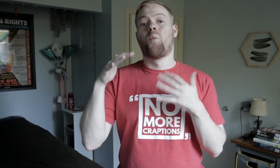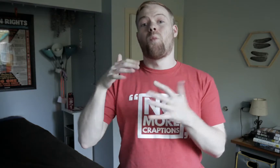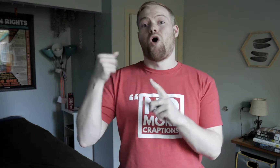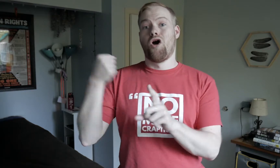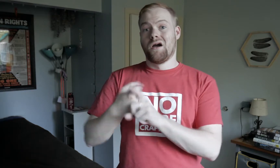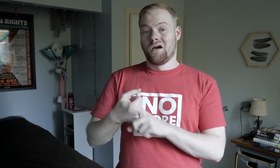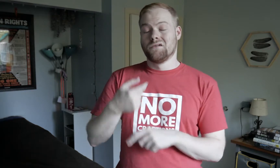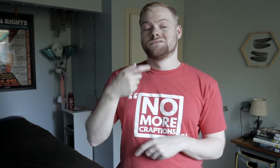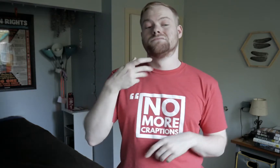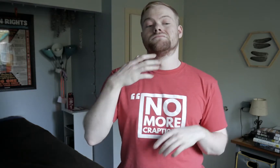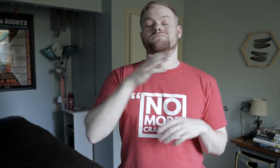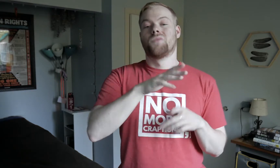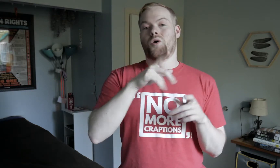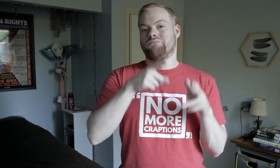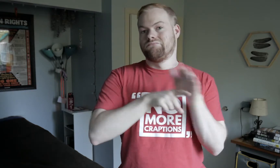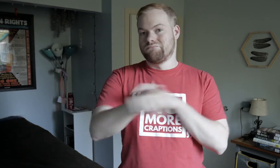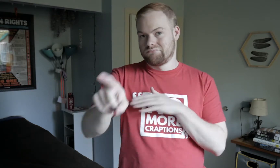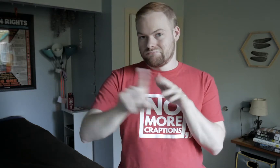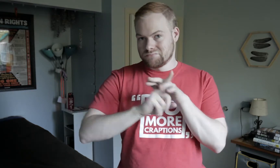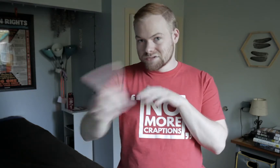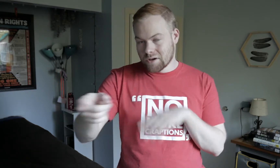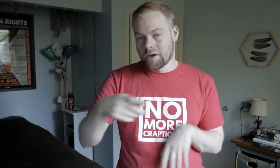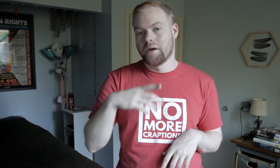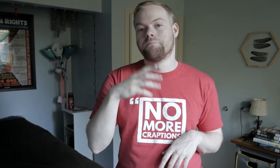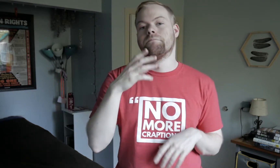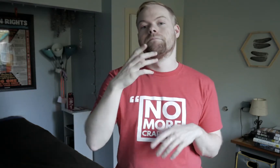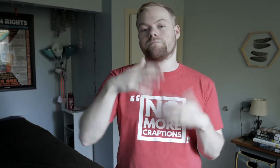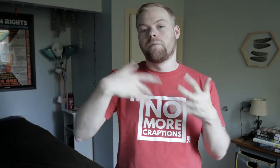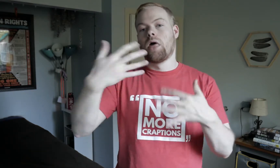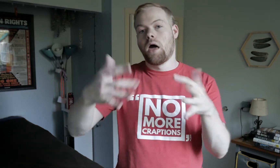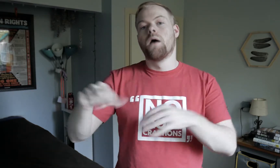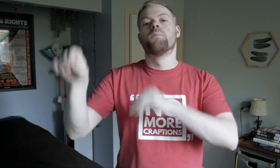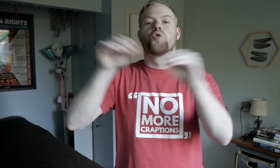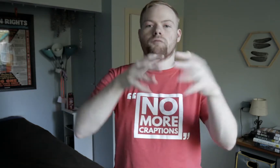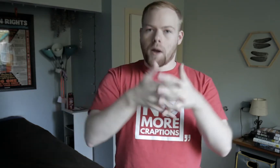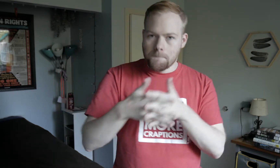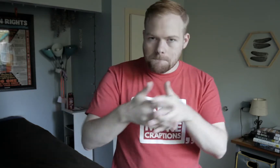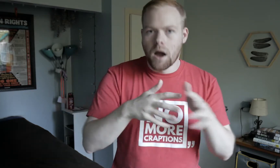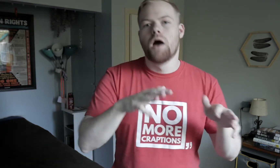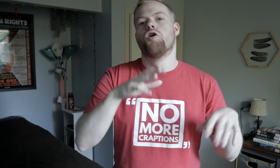The war hit, so he escaped, eventually moved to America…